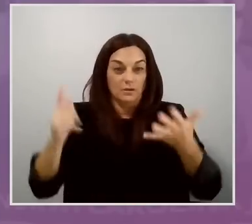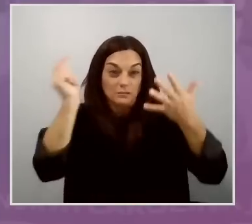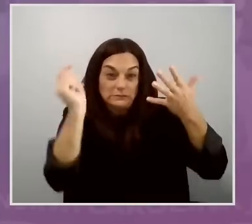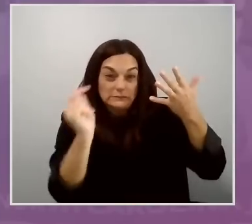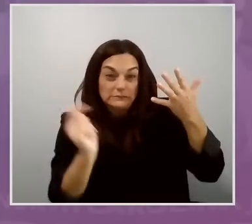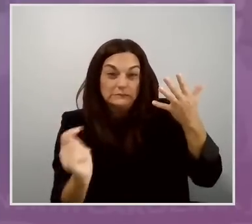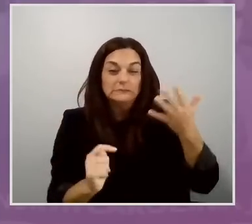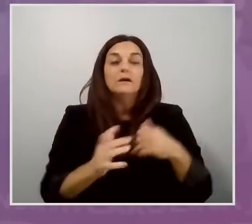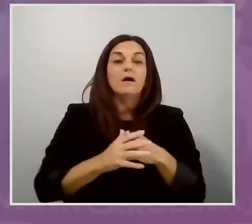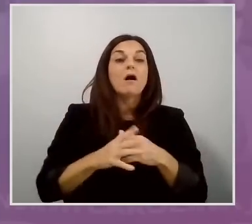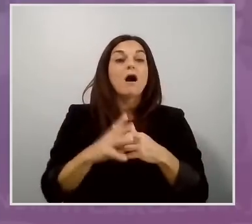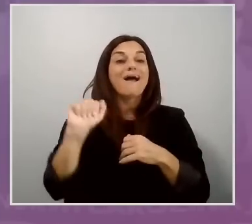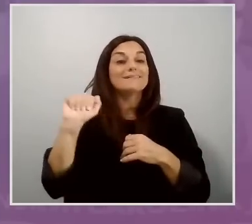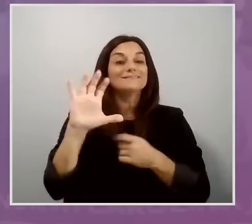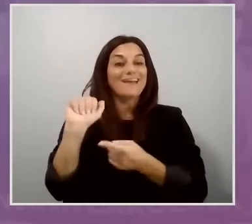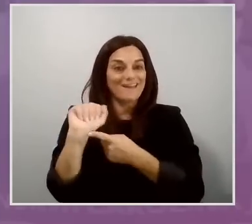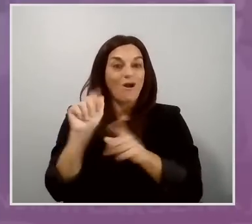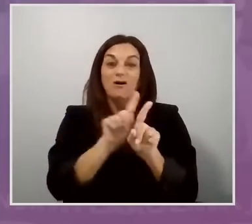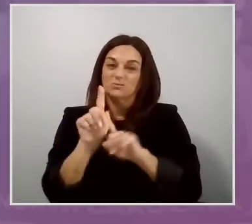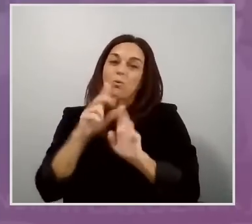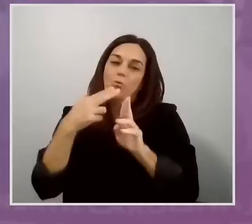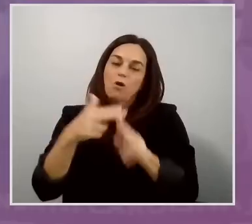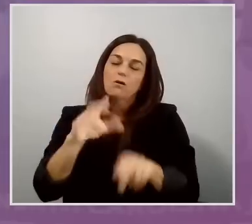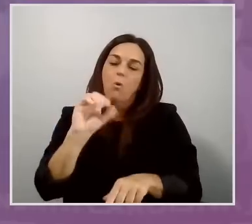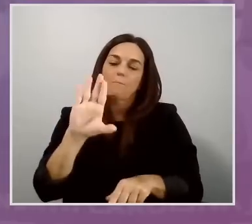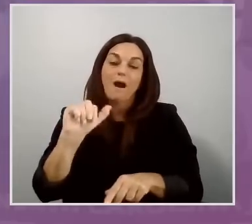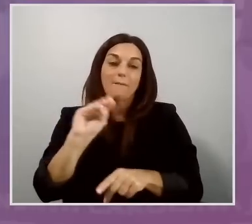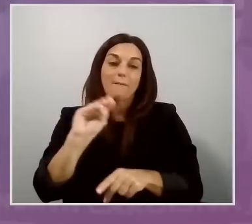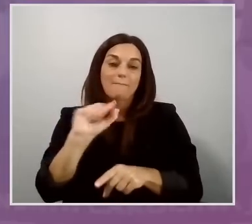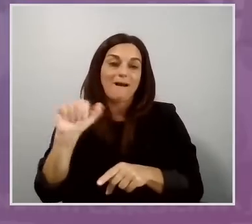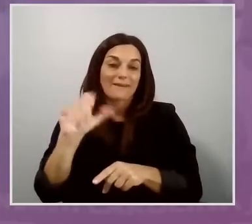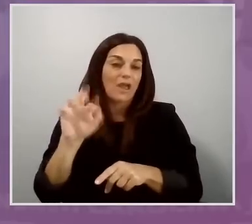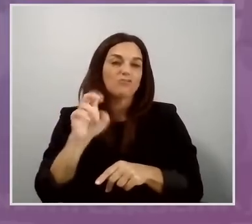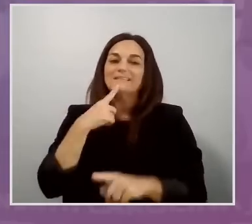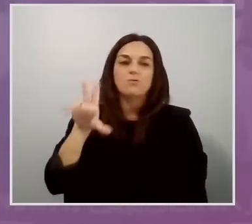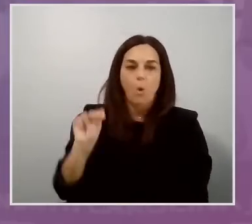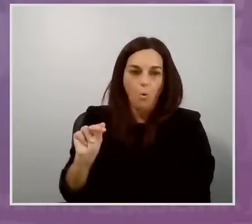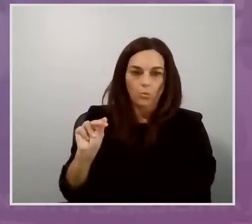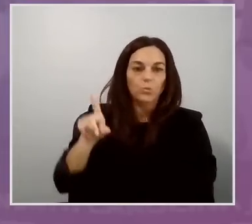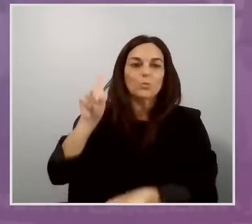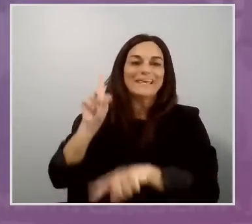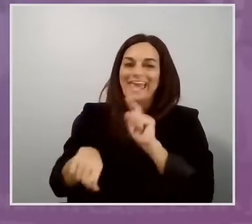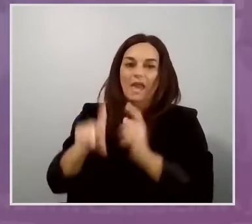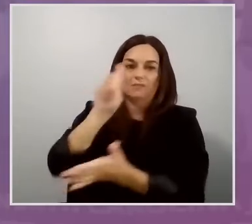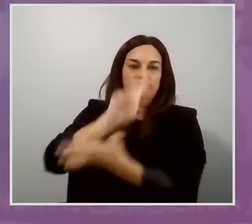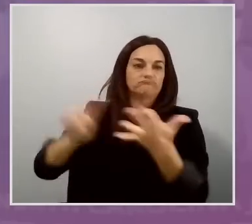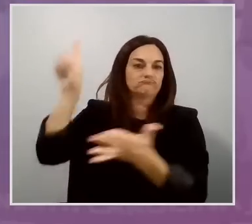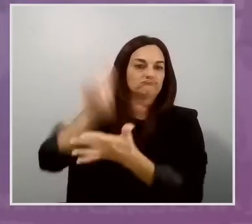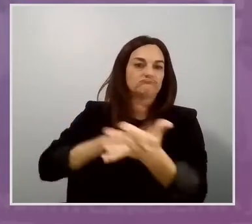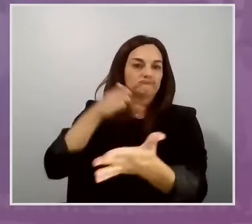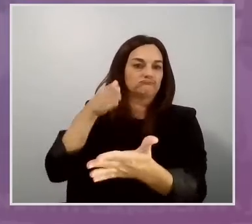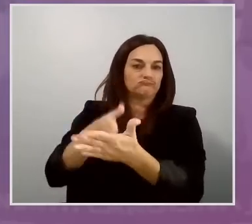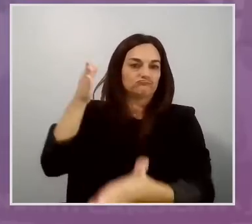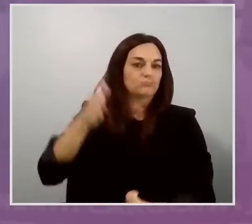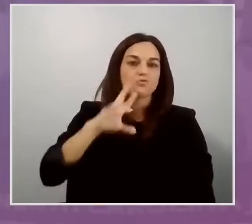CANCER.